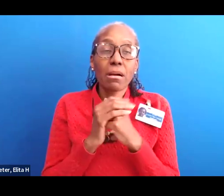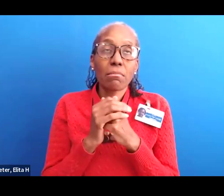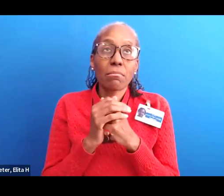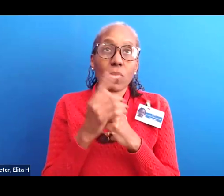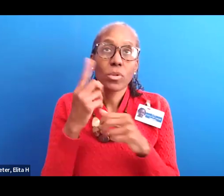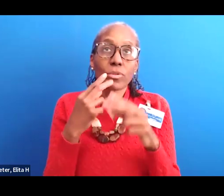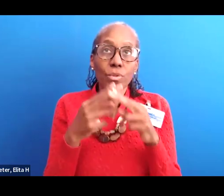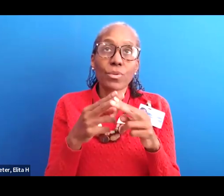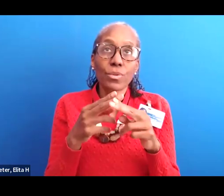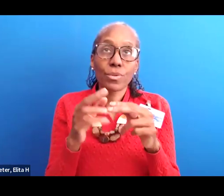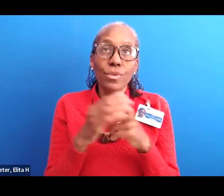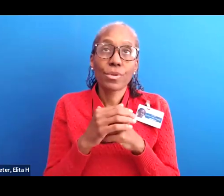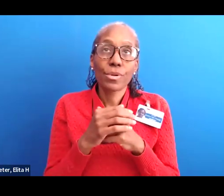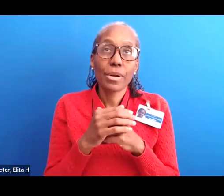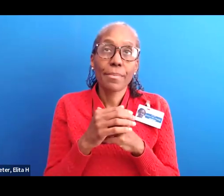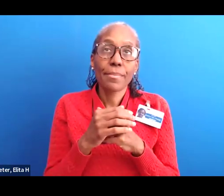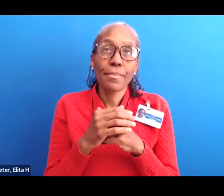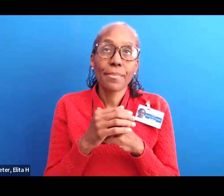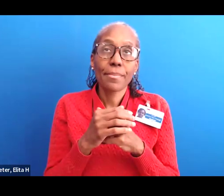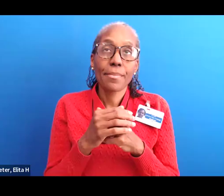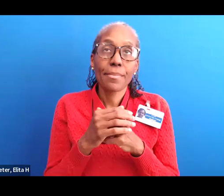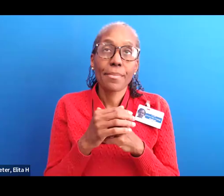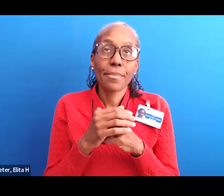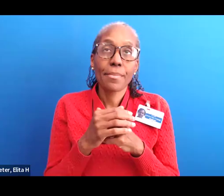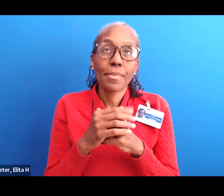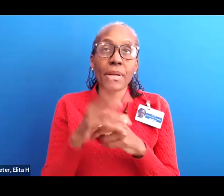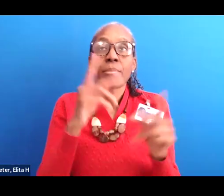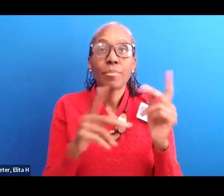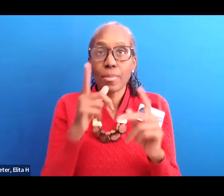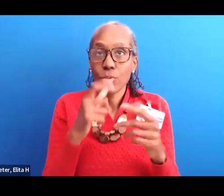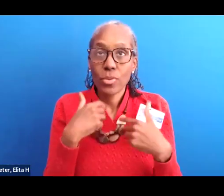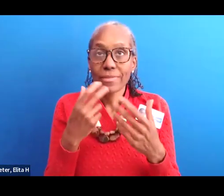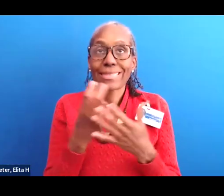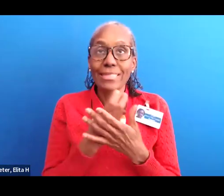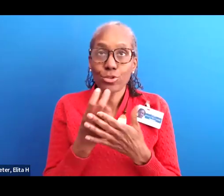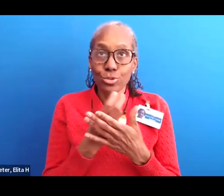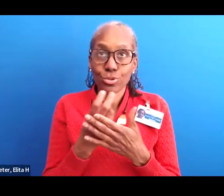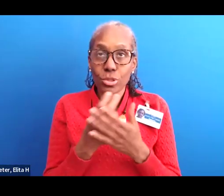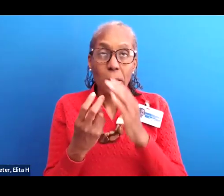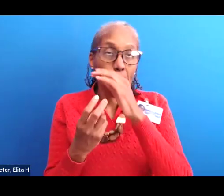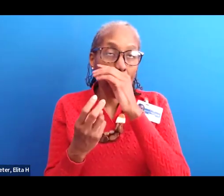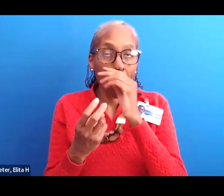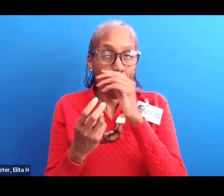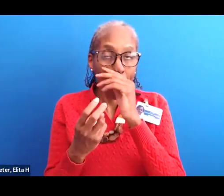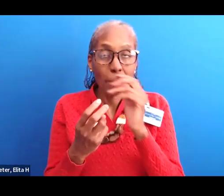One is that people who have seizures who don't get